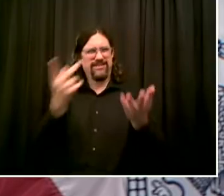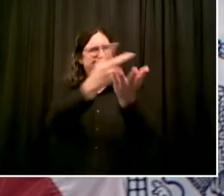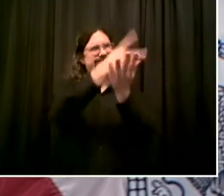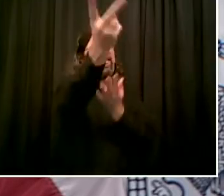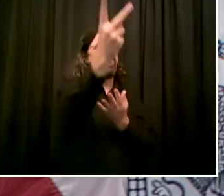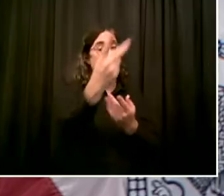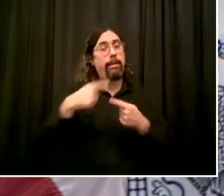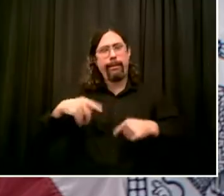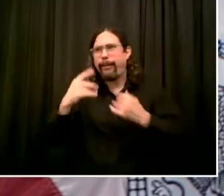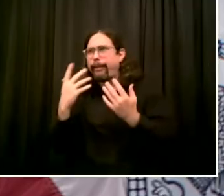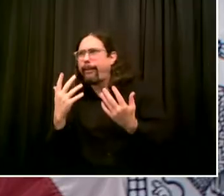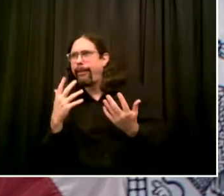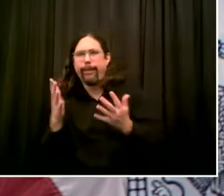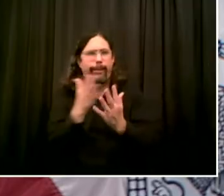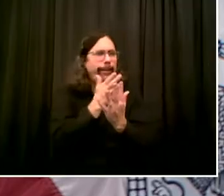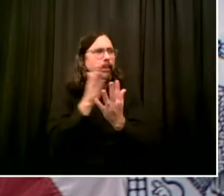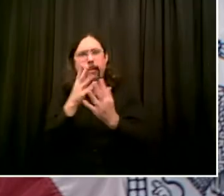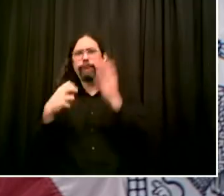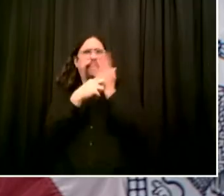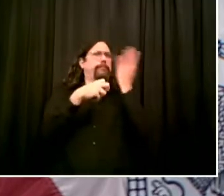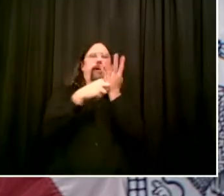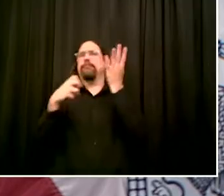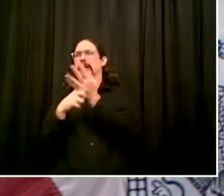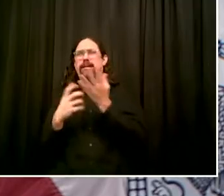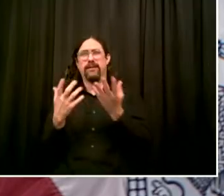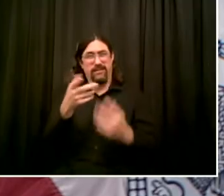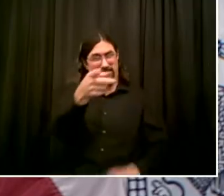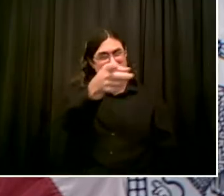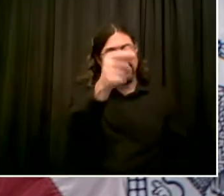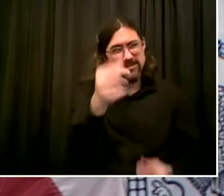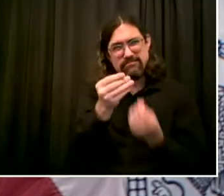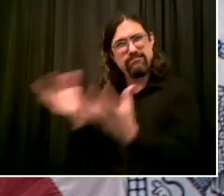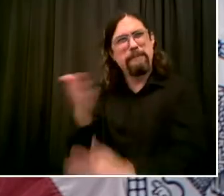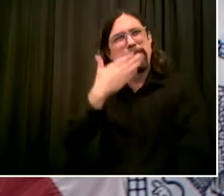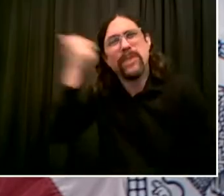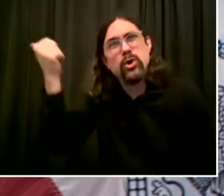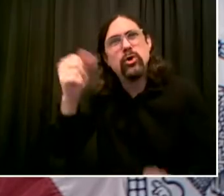DO TO PROVIDE BETTER GUIDANCE THAN ANYTHING YOU CAN DO TO HELP THESE RESTAURANTS WHO DESPERATELY NEED